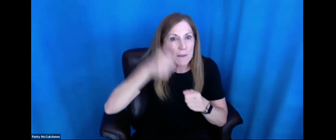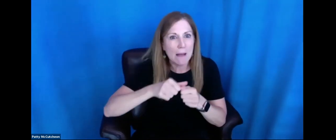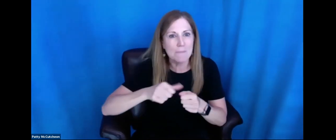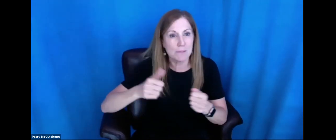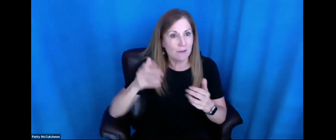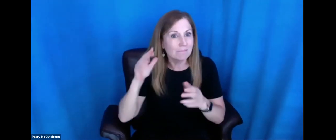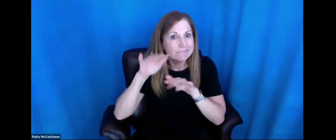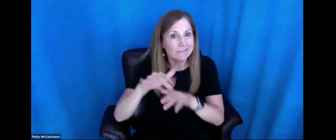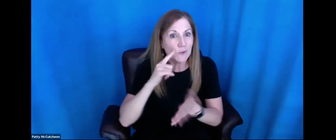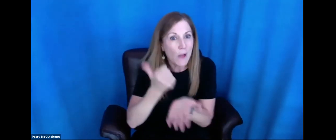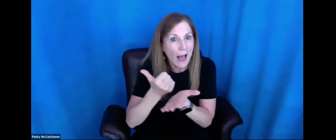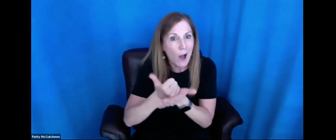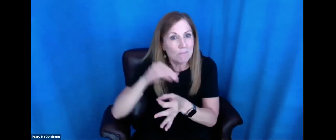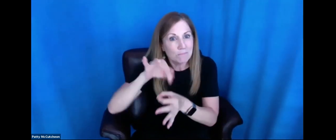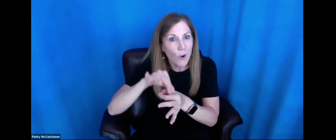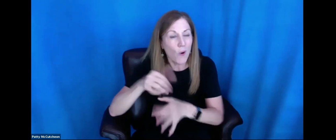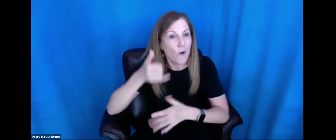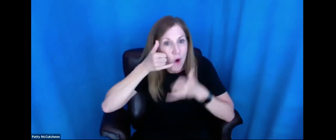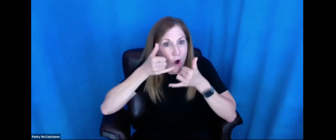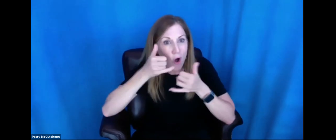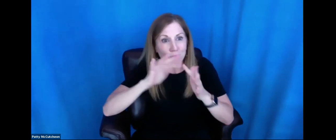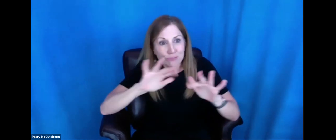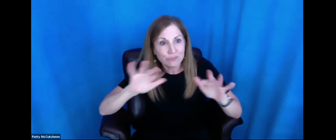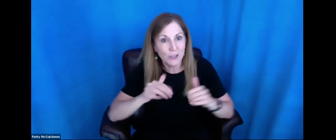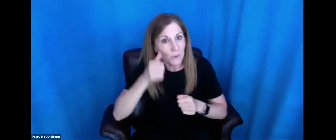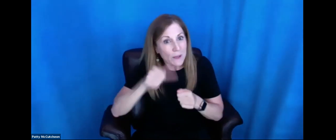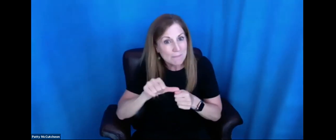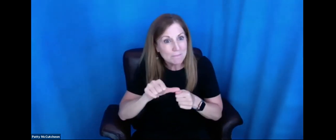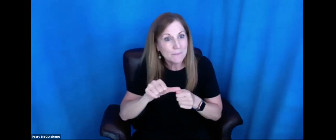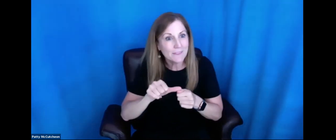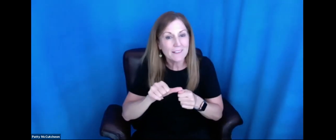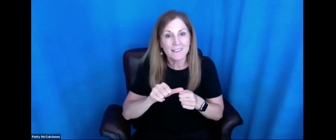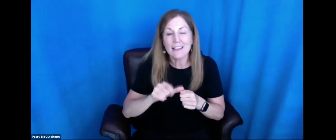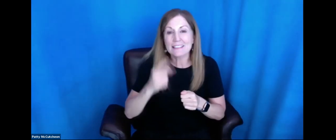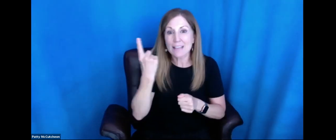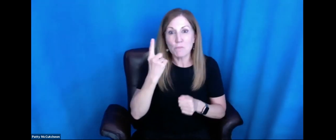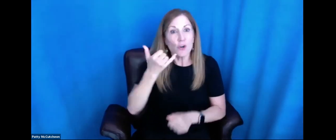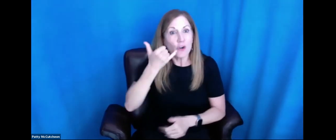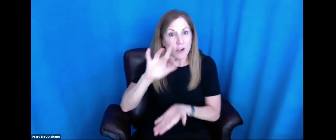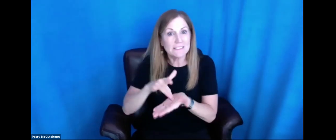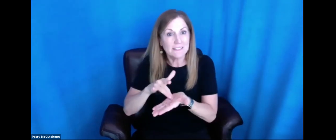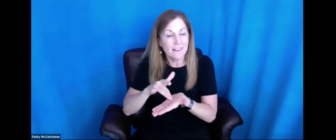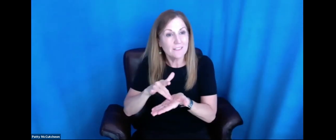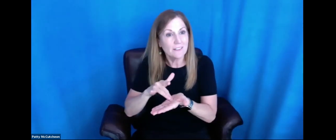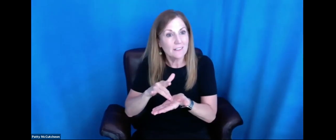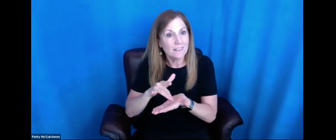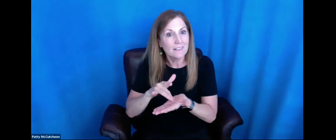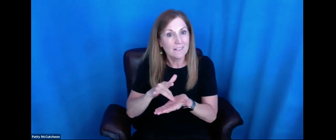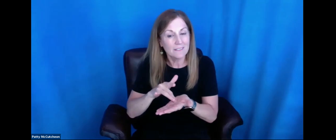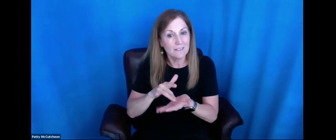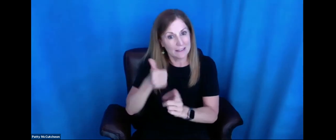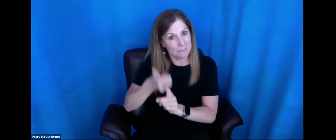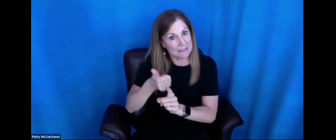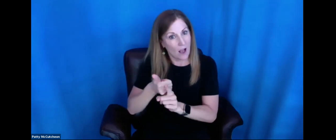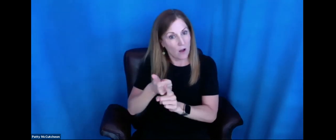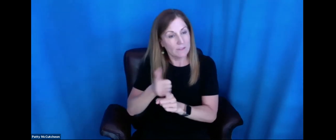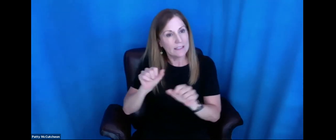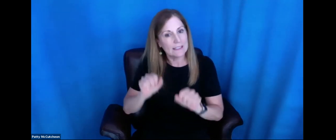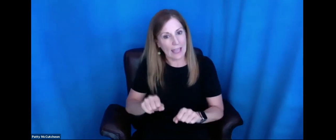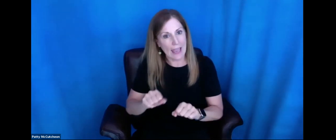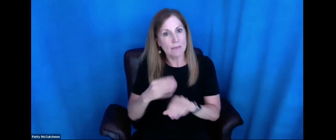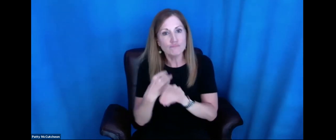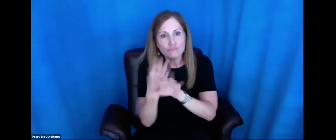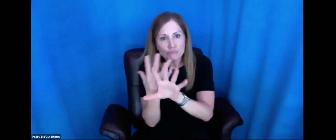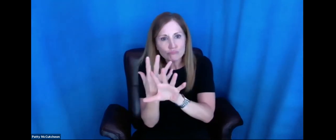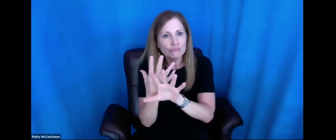community to have someone in our call center who was --